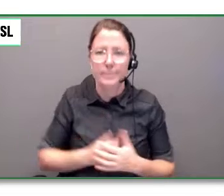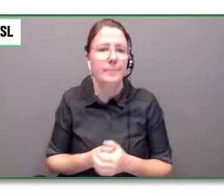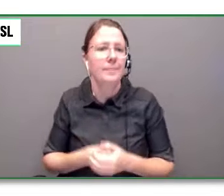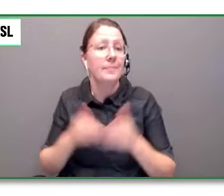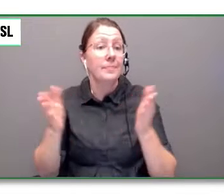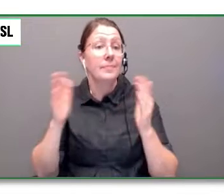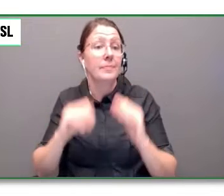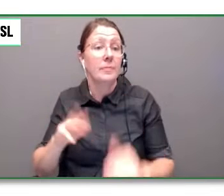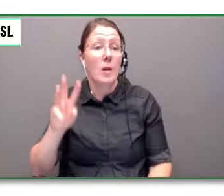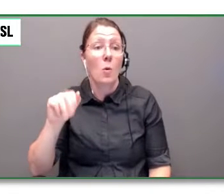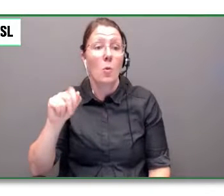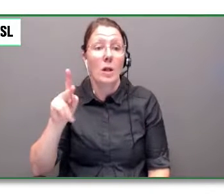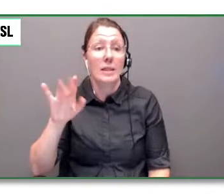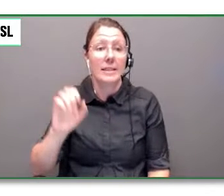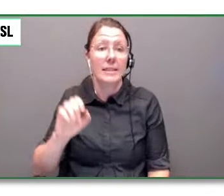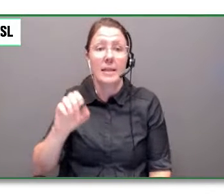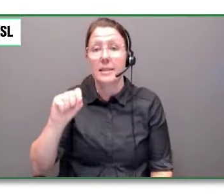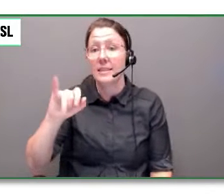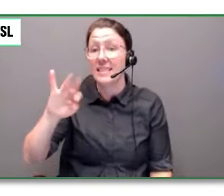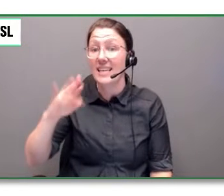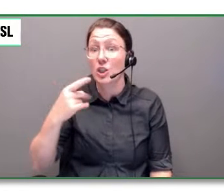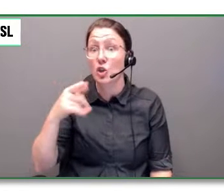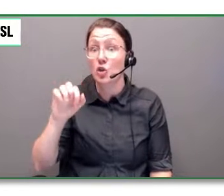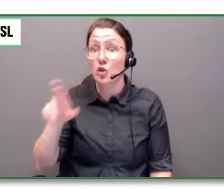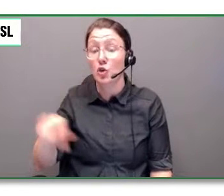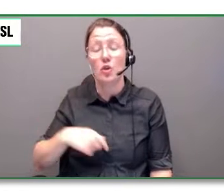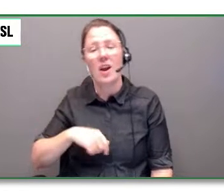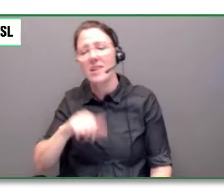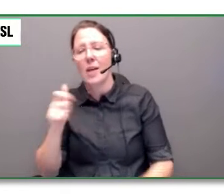said that the national parks are the best idea we ever had. Absolutely